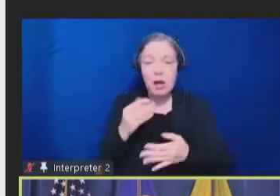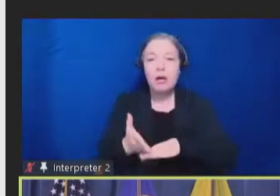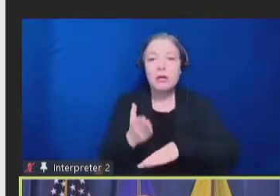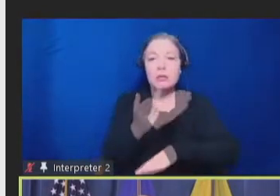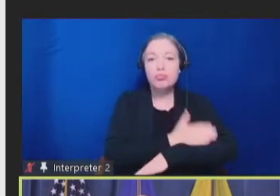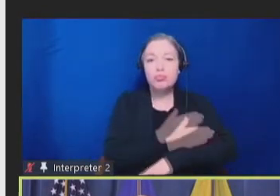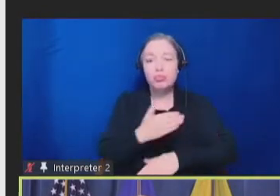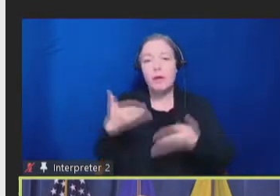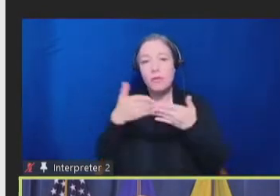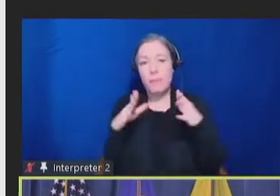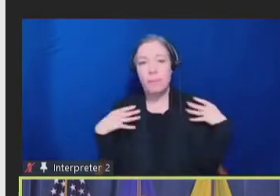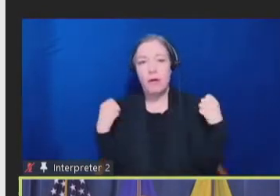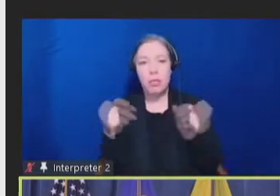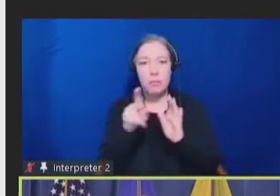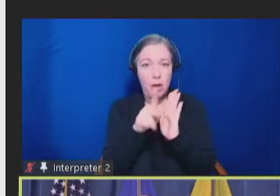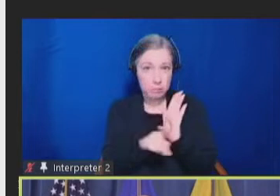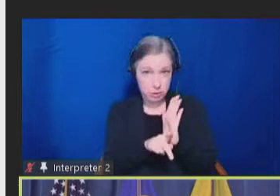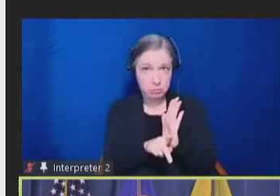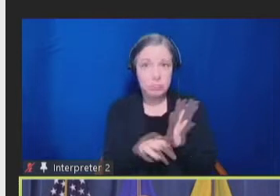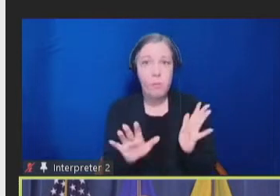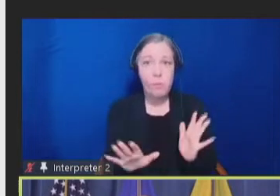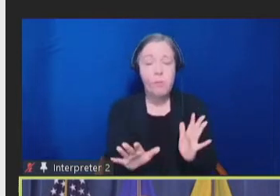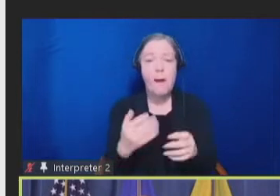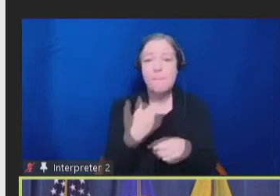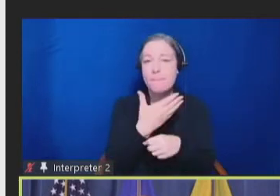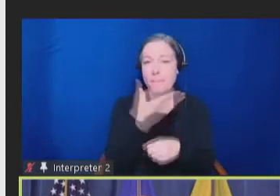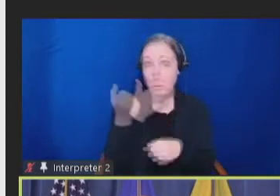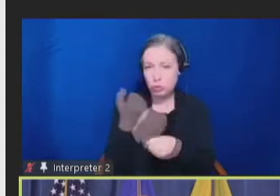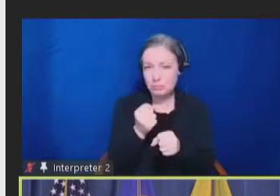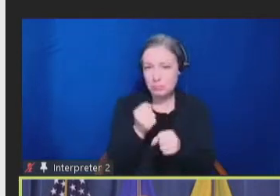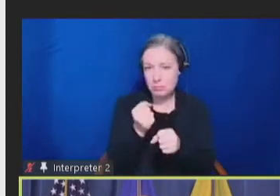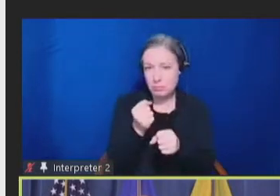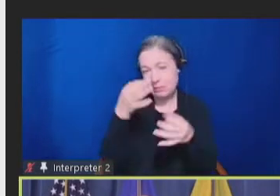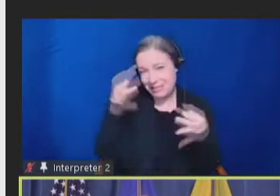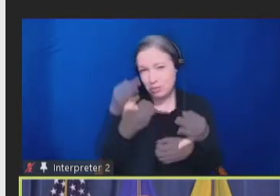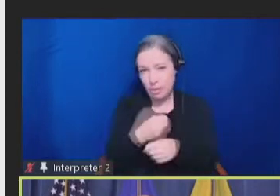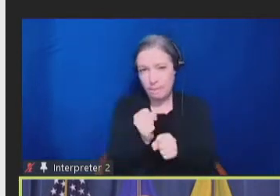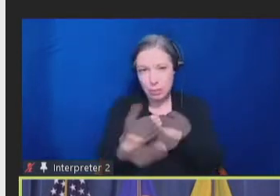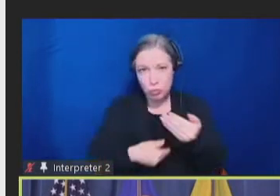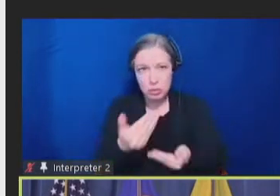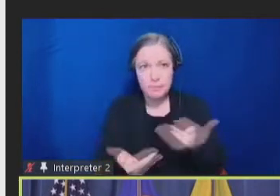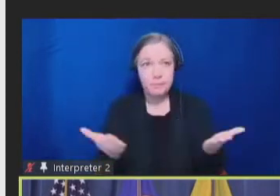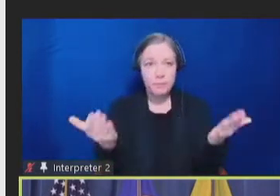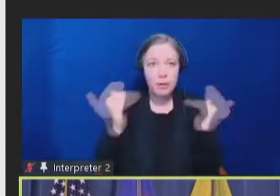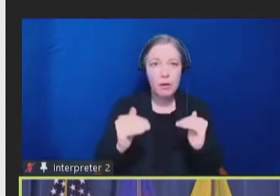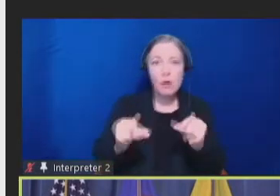The next was to describe science-based activities that HHS and federal partners can take to